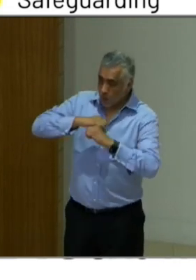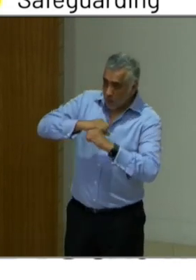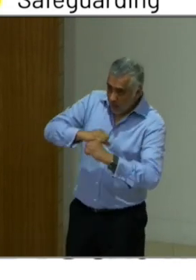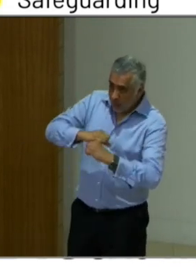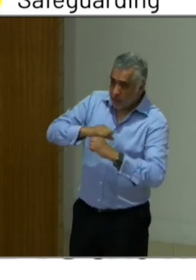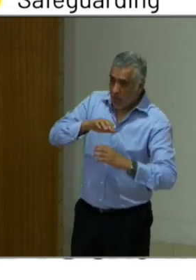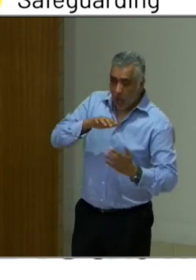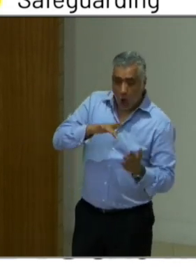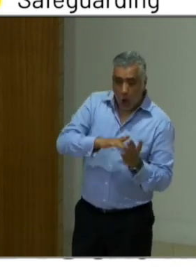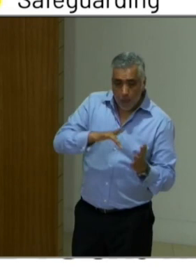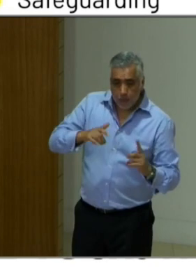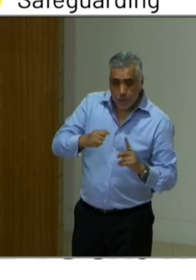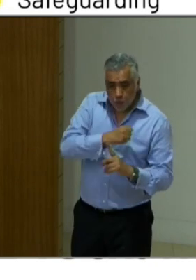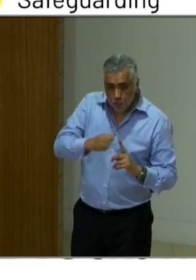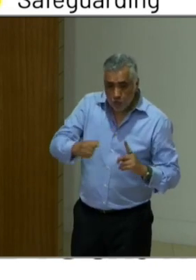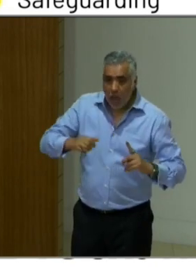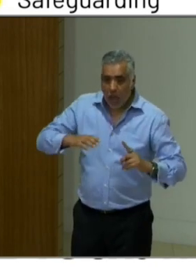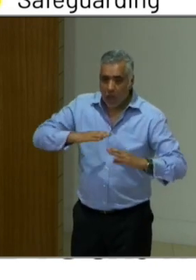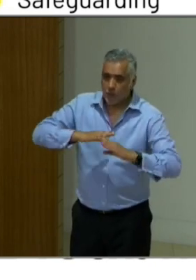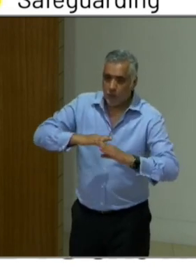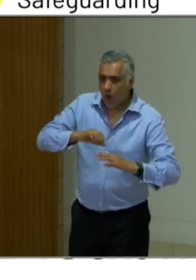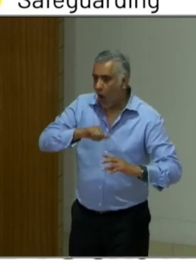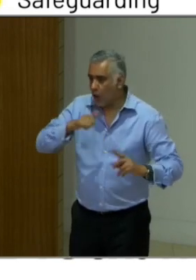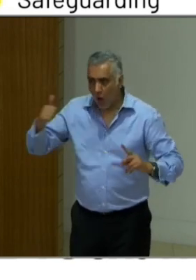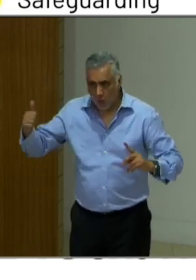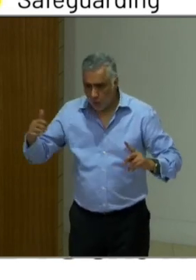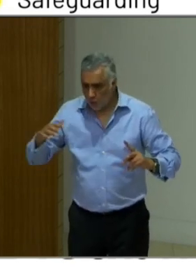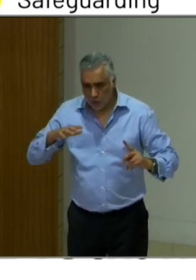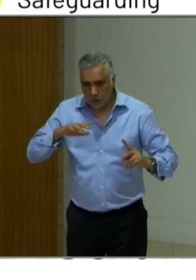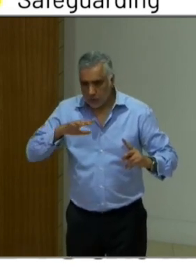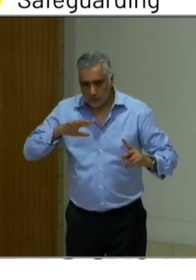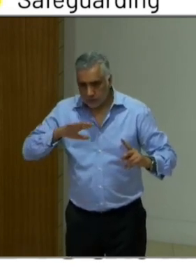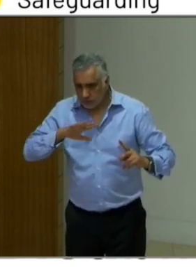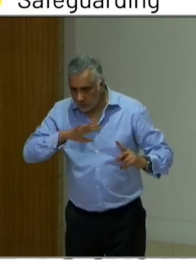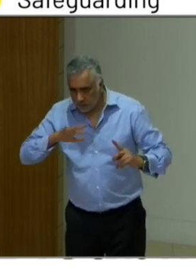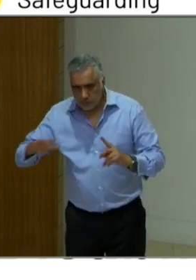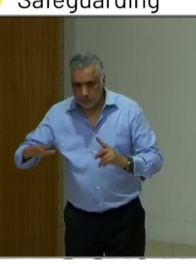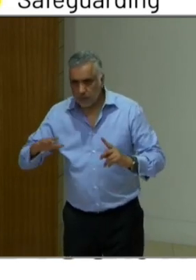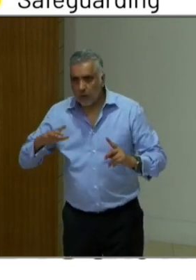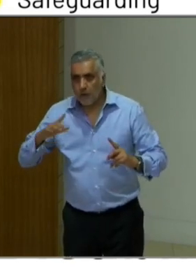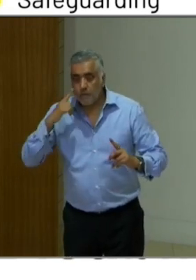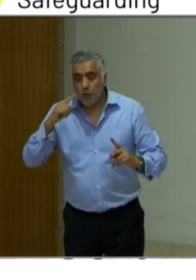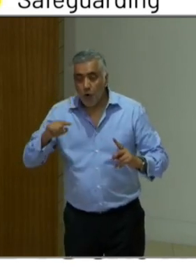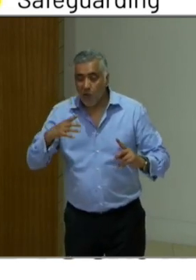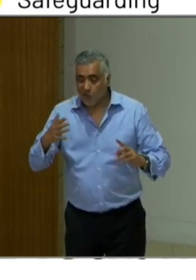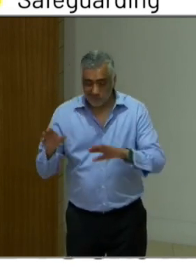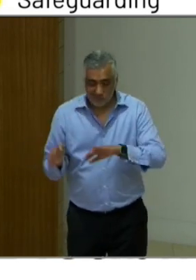and create an overarching safeguarding framework for belonging and integration